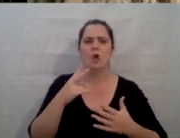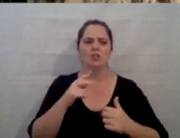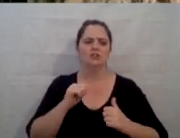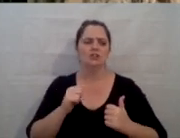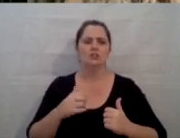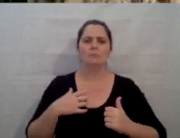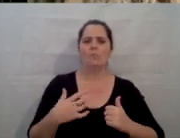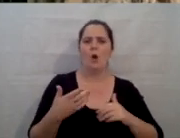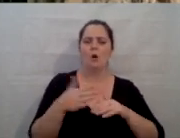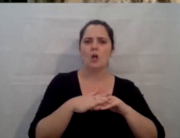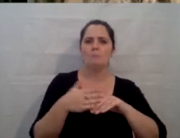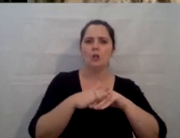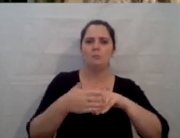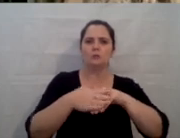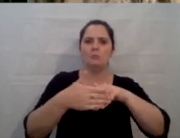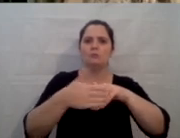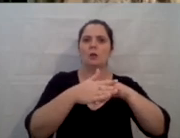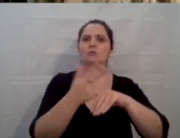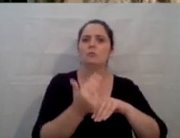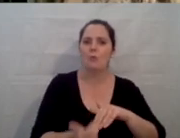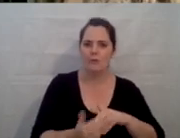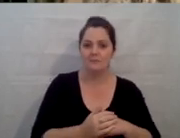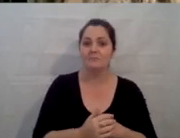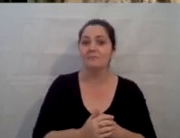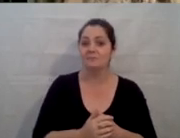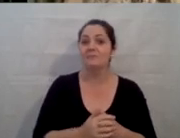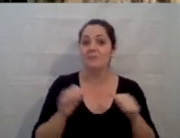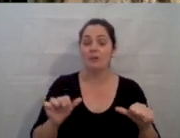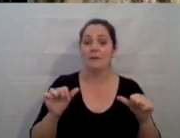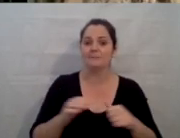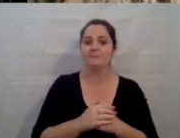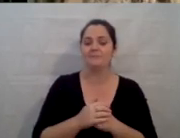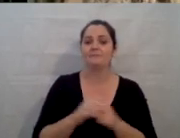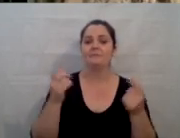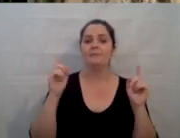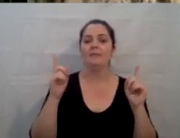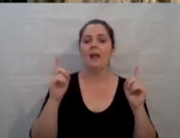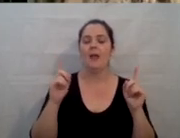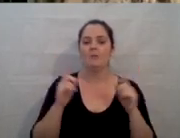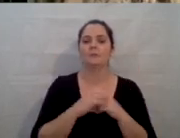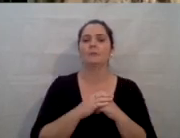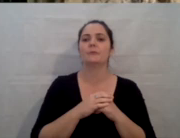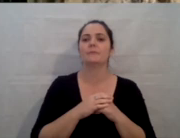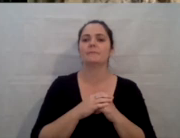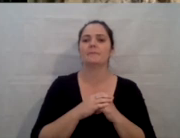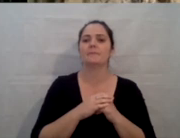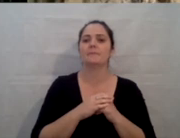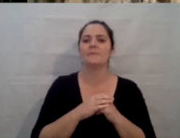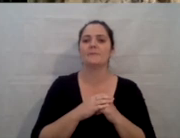those different parts of a pose. Alright so let's get into it now. Let's go on. In this pose we're going to do it then in